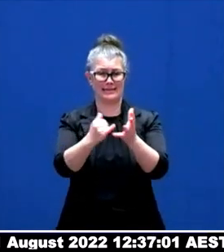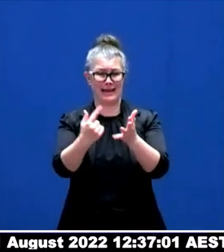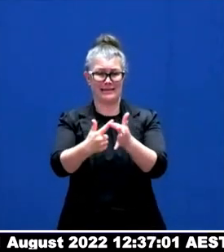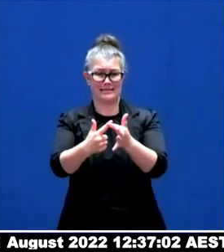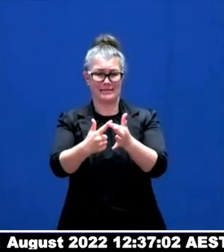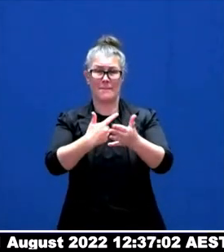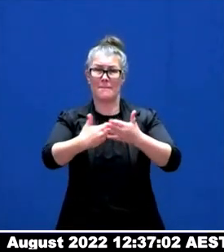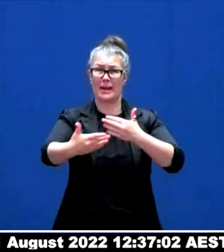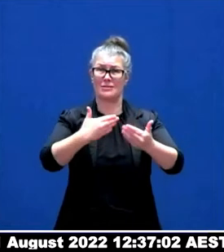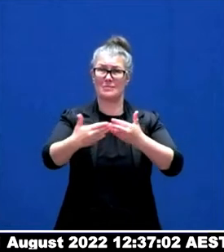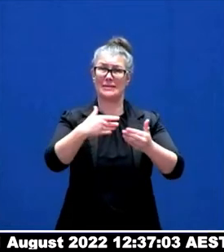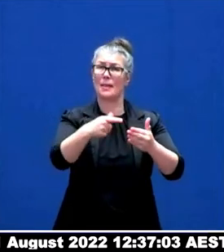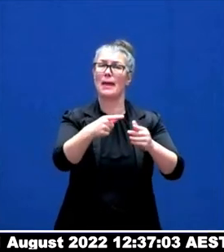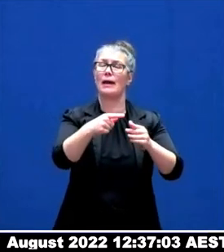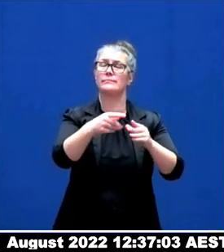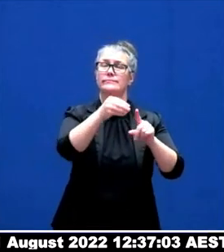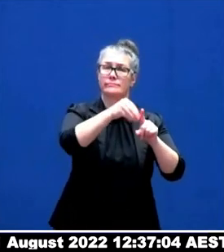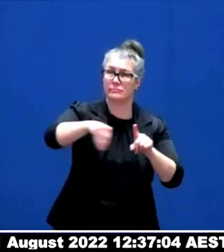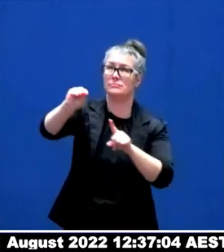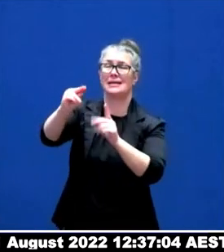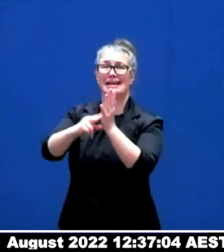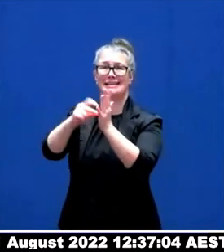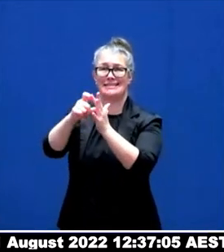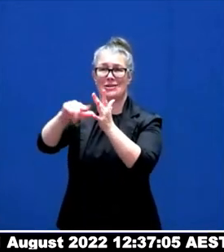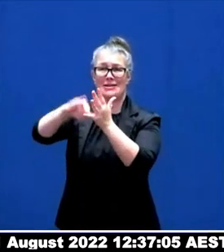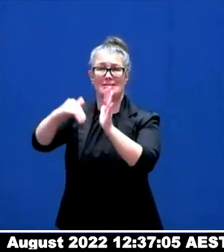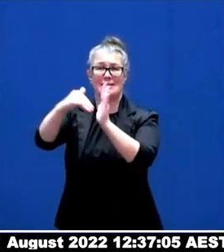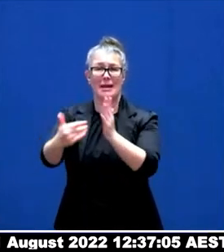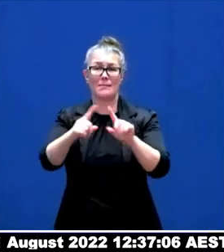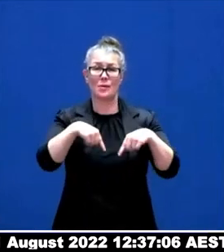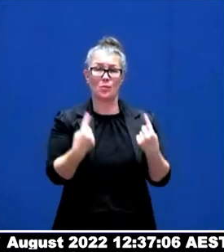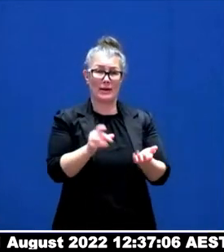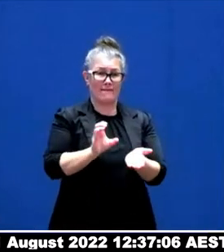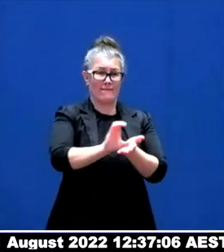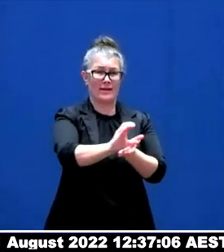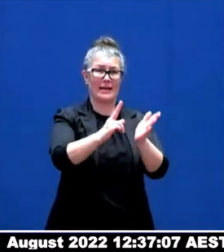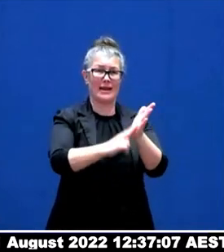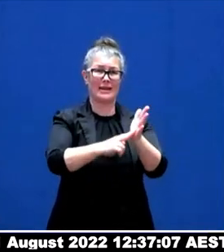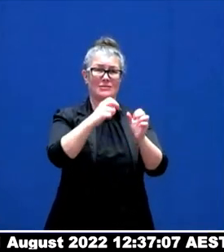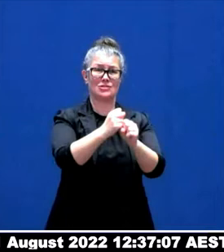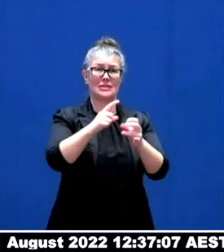exists with the transition to the NDIS but we do fund NGOs, so, again, Specialist Homelessness Services are an example.